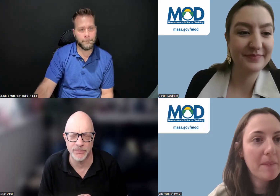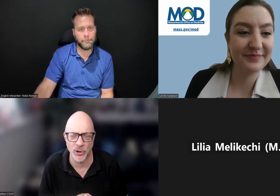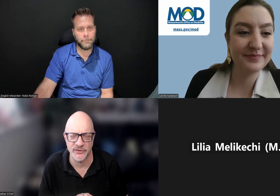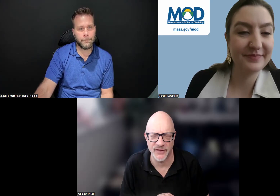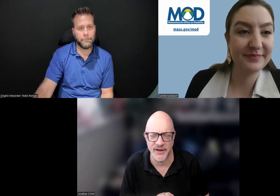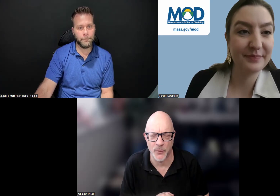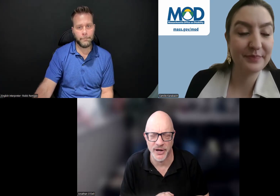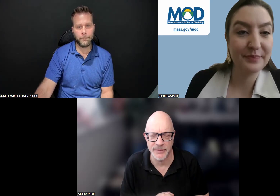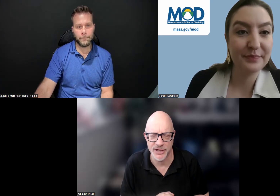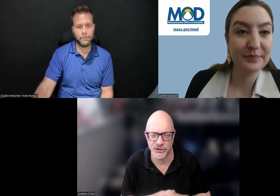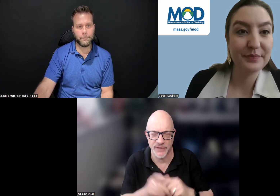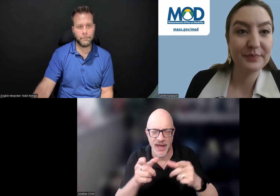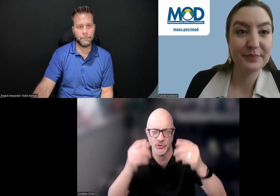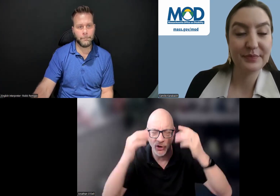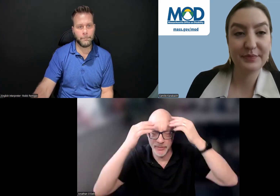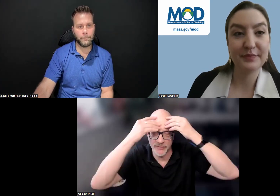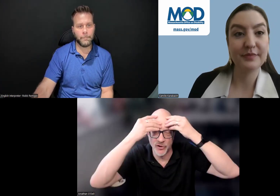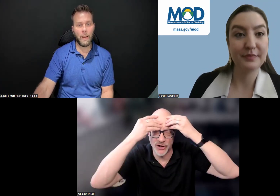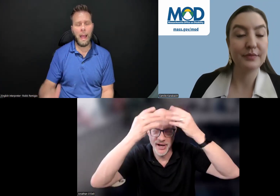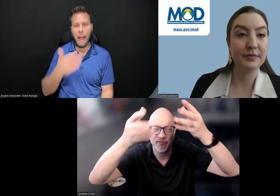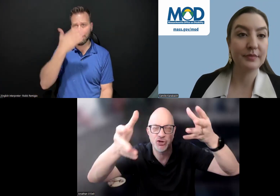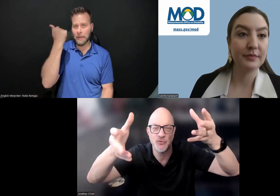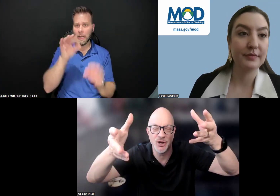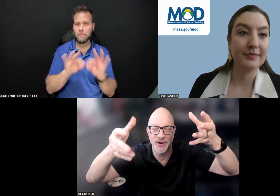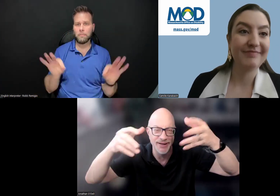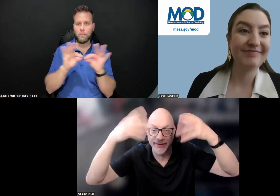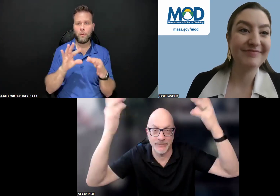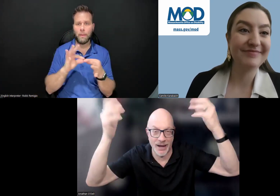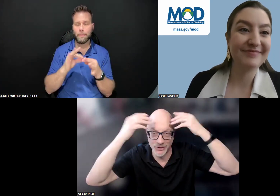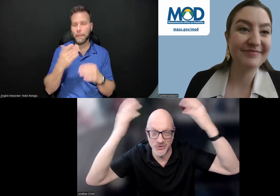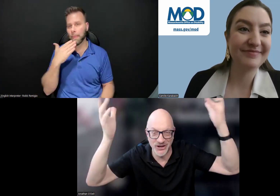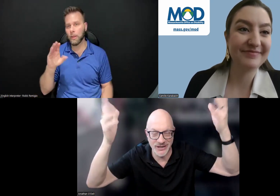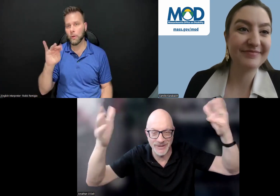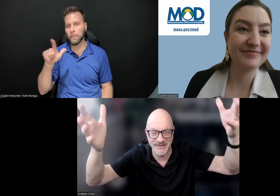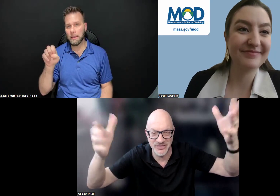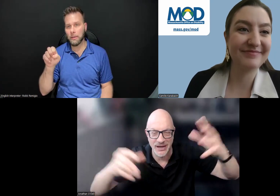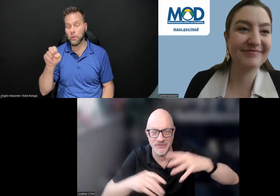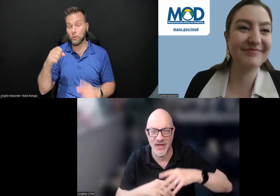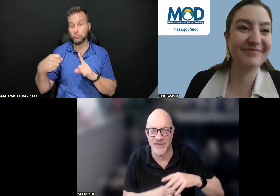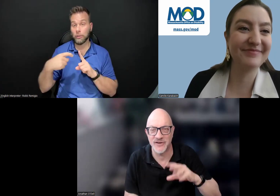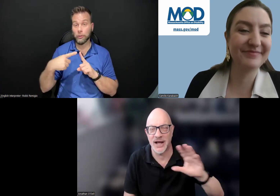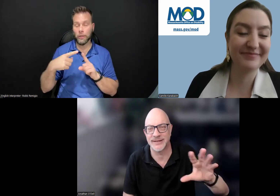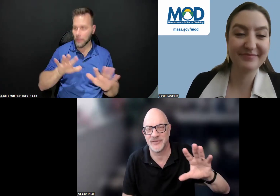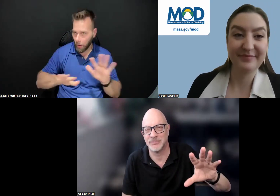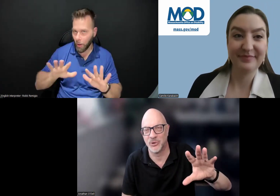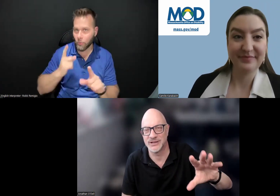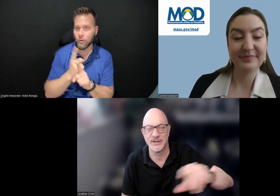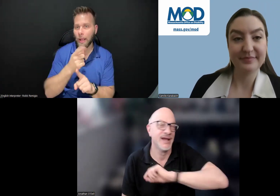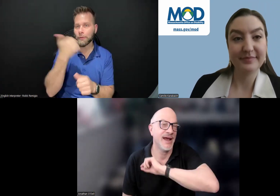Yes, I FRTHD one important things I wanted to Thank you, Camille for triggering it.